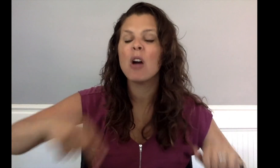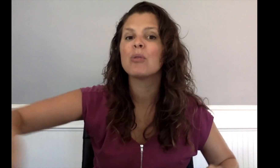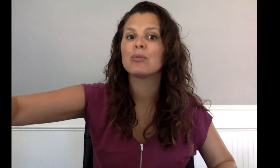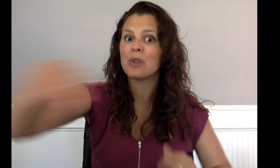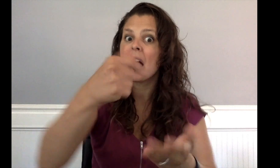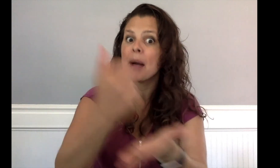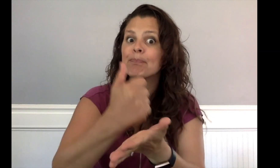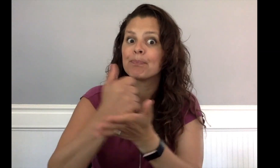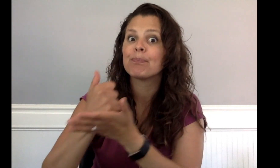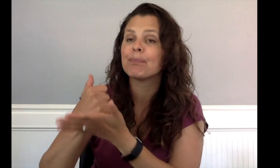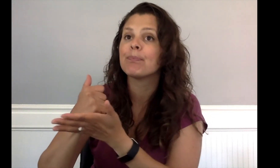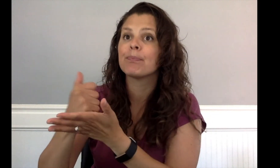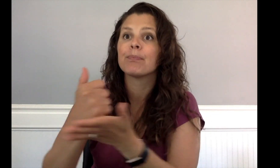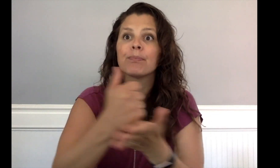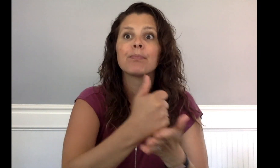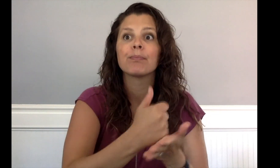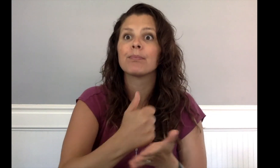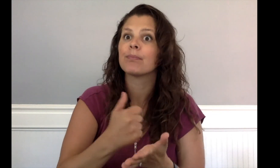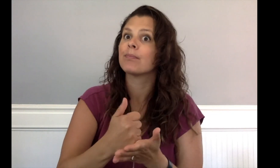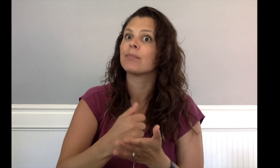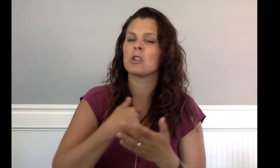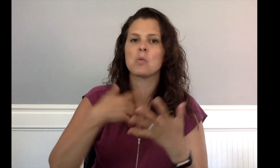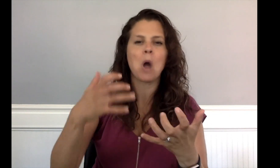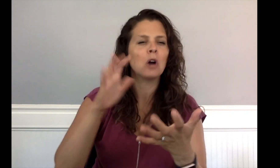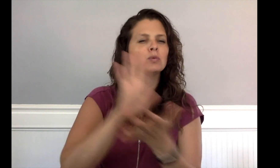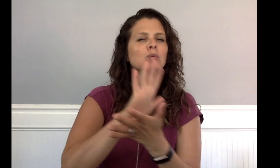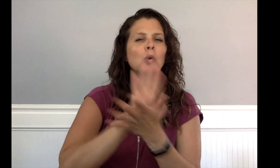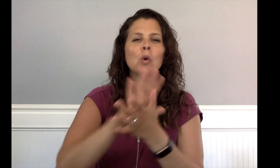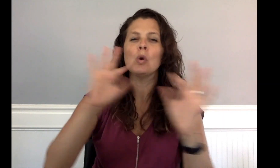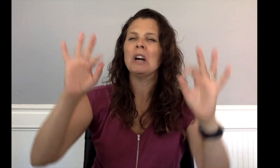“I expect everyone to pitch in. I want this school